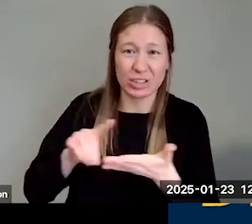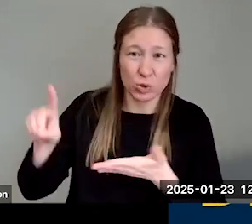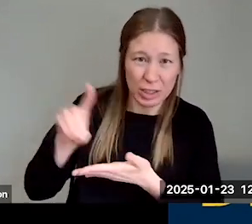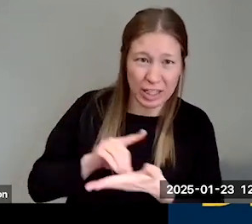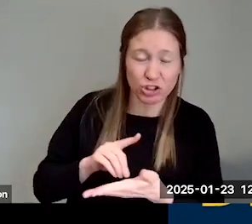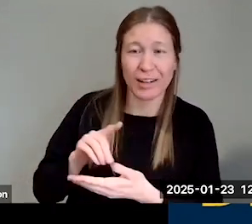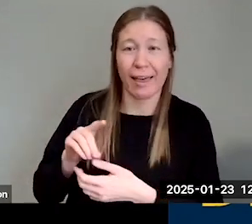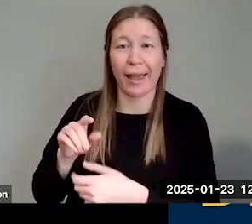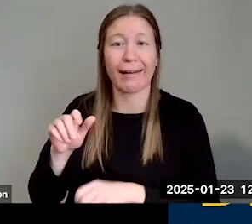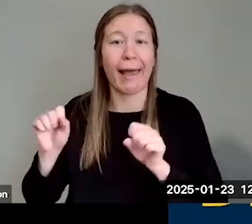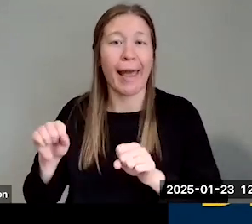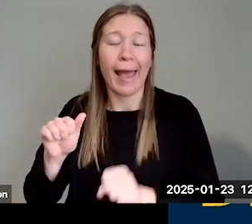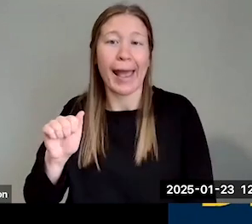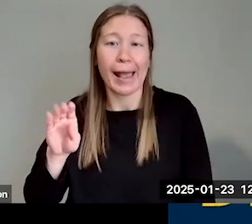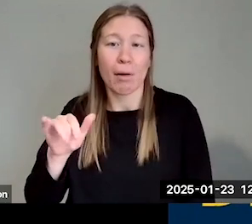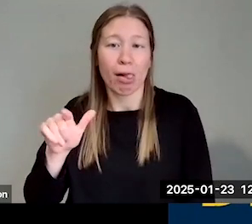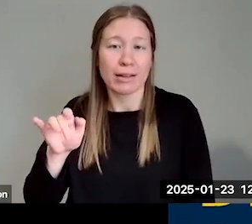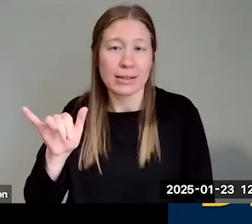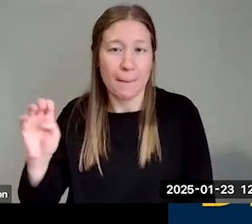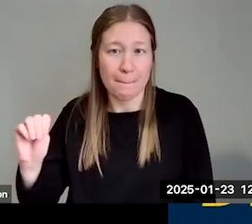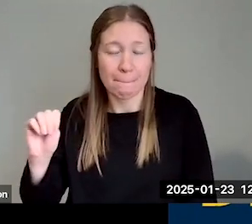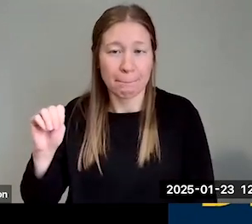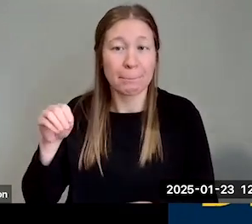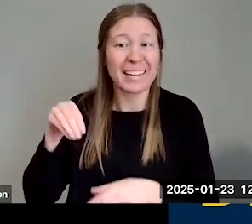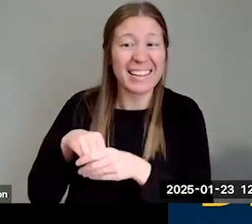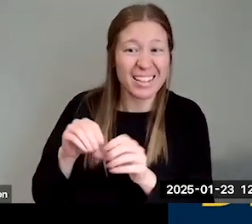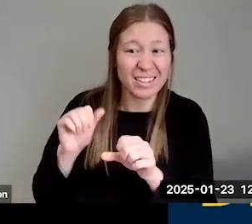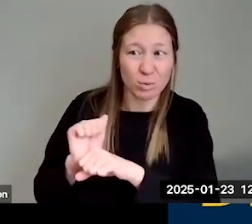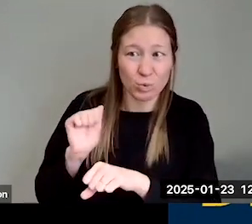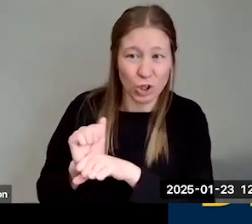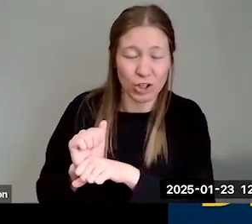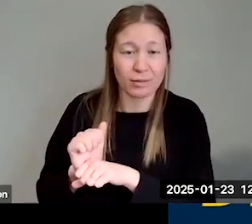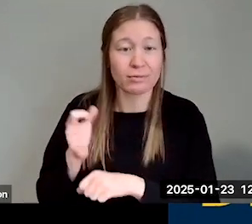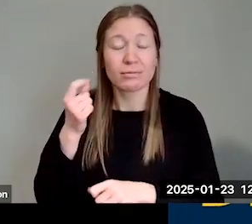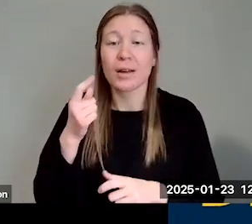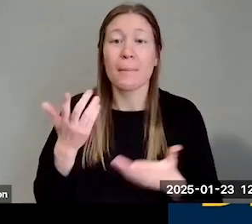Whether intentionally or unintentionally, 34% of employees